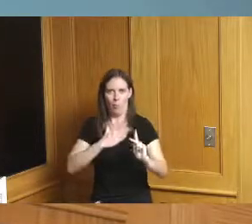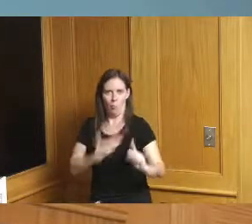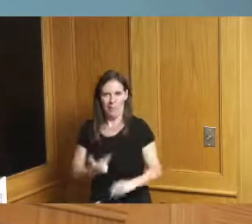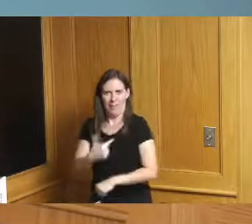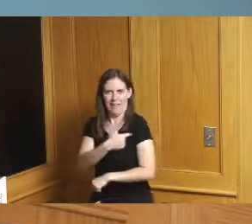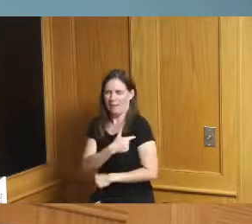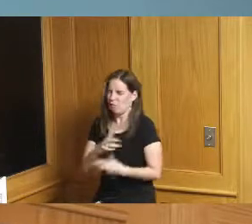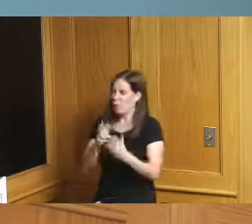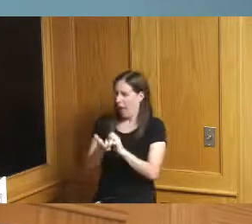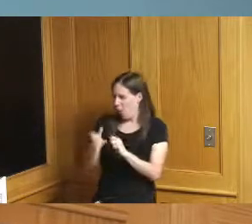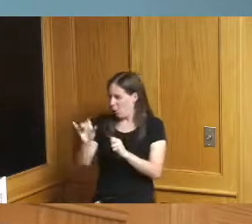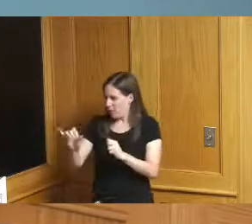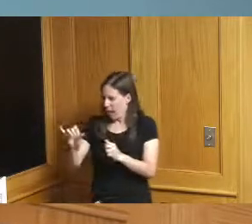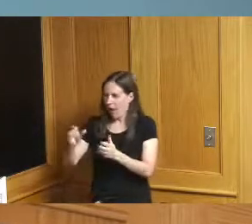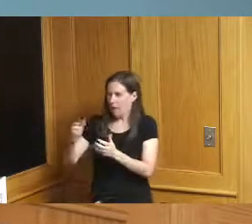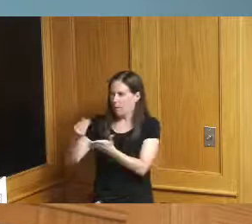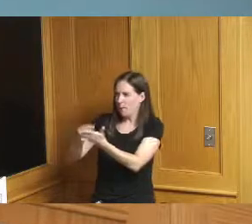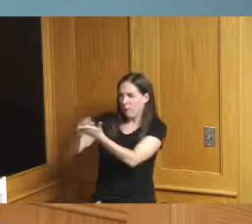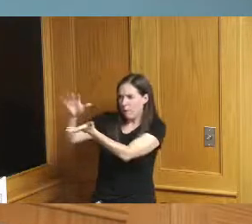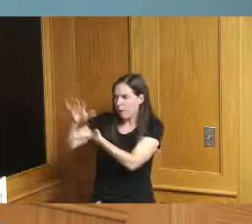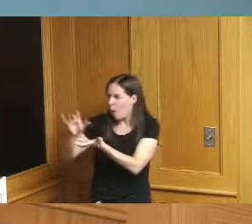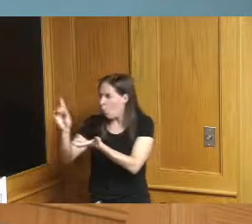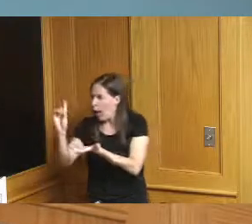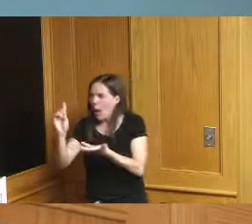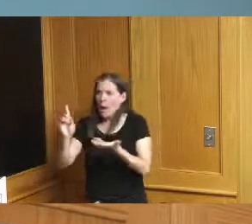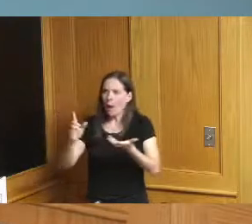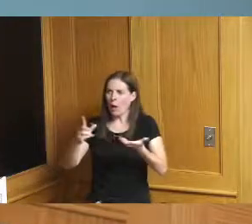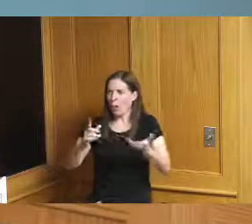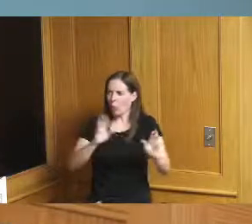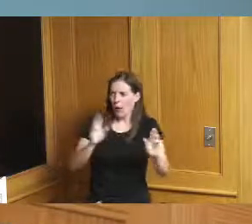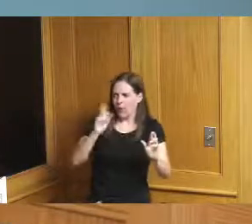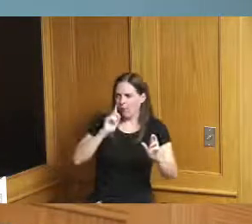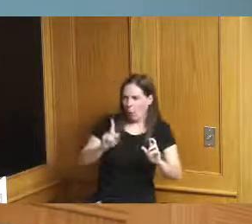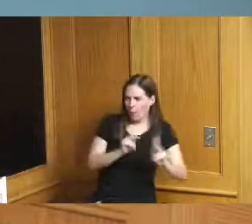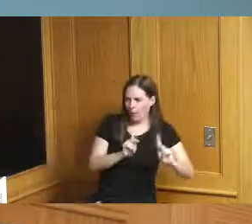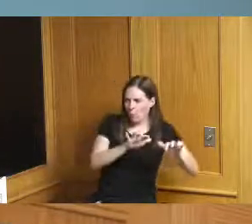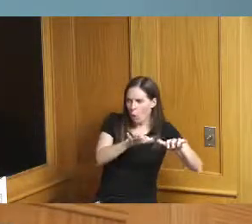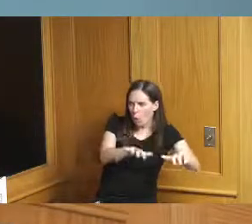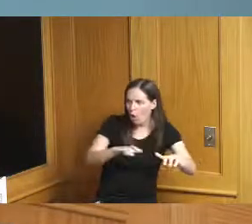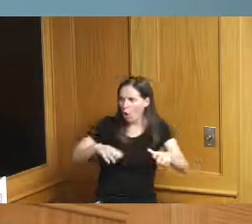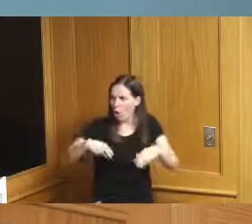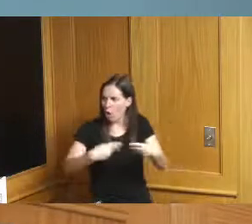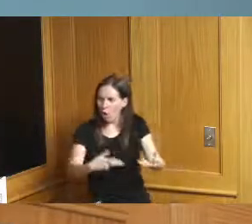that also be available with the 513 Relief bus in conjunction with the other mobile units that are